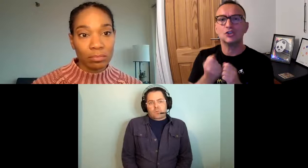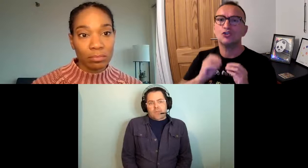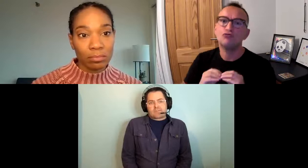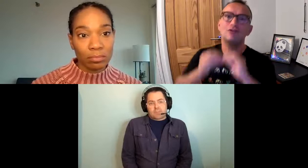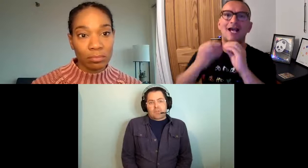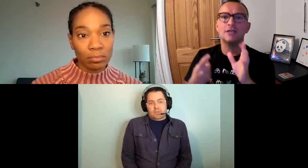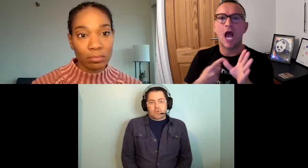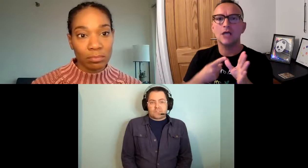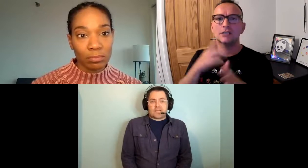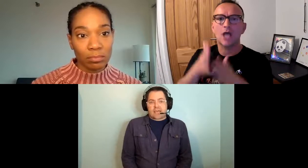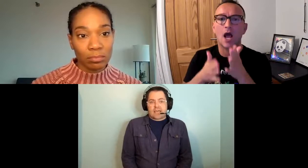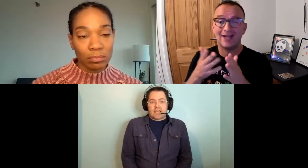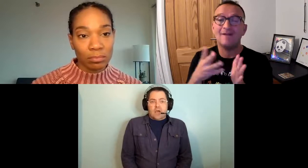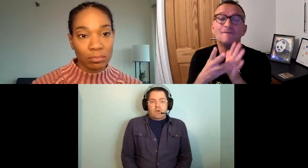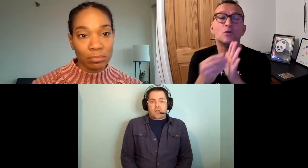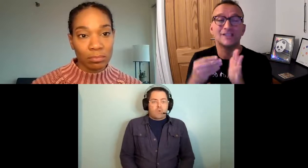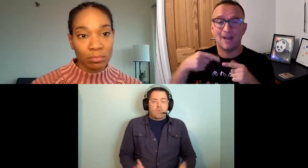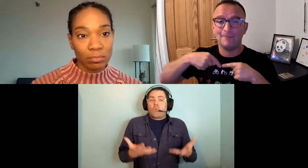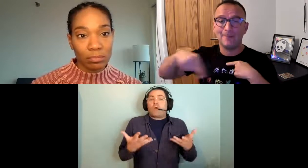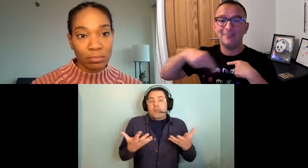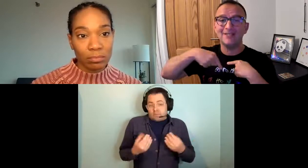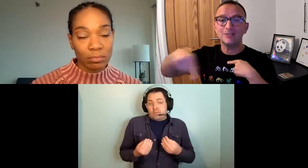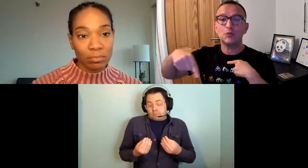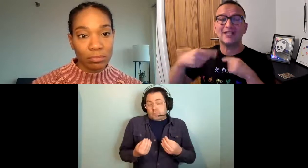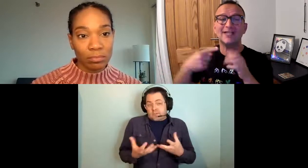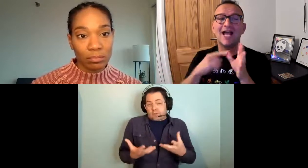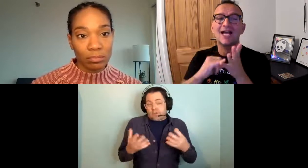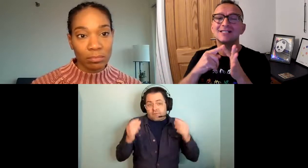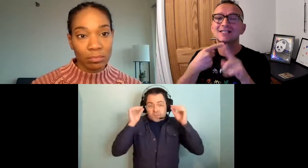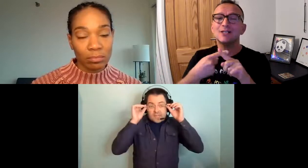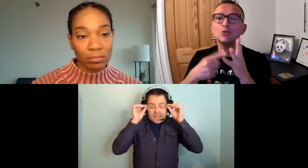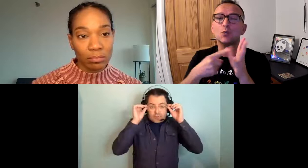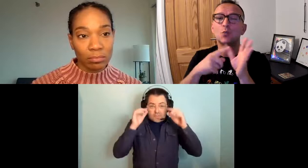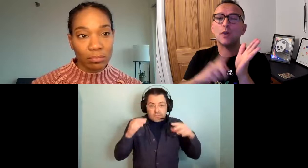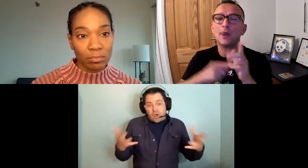So this_is ACE week.